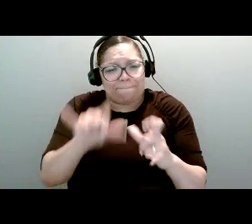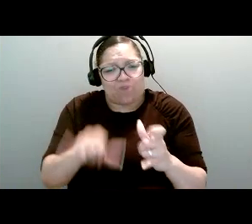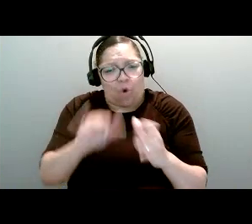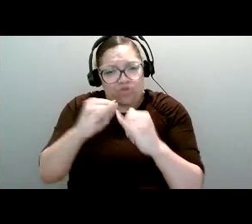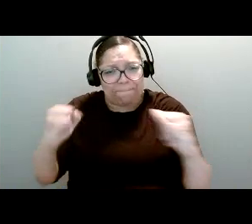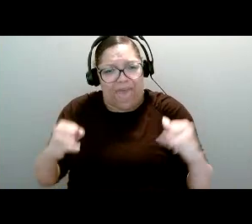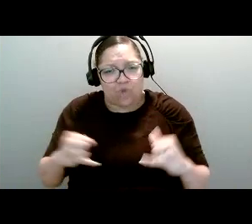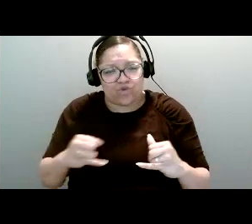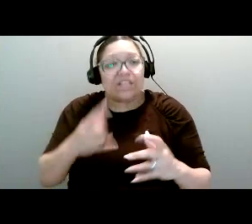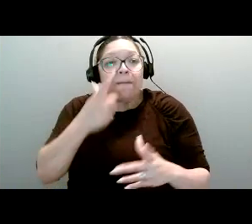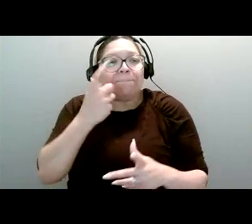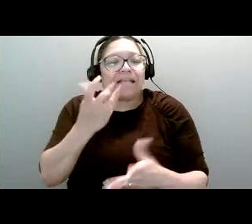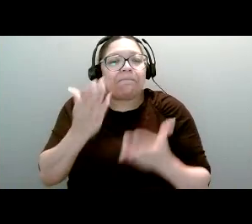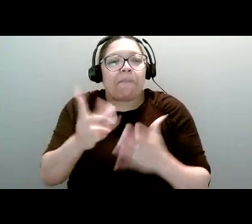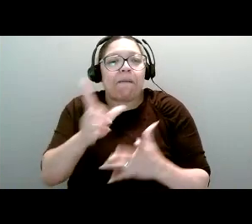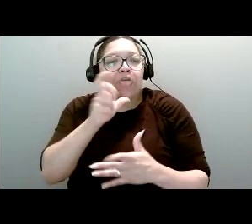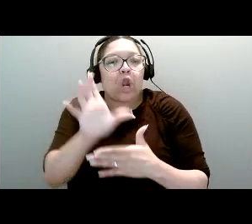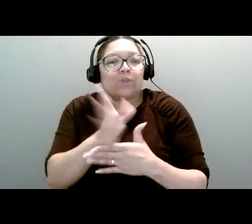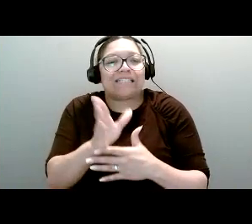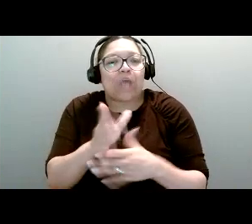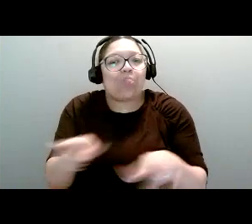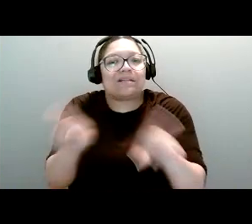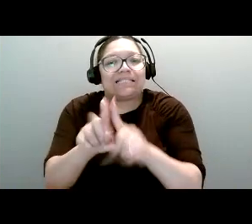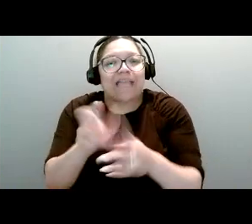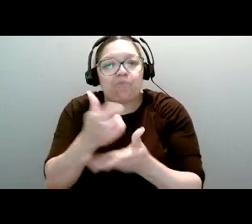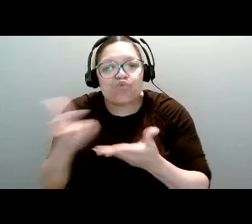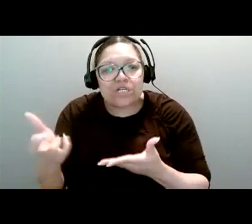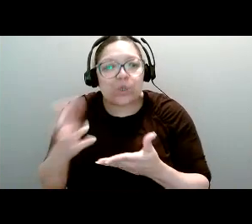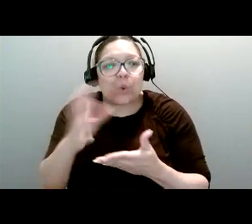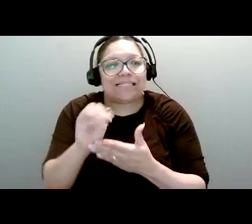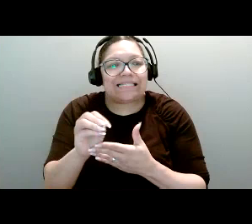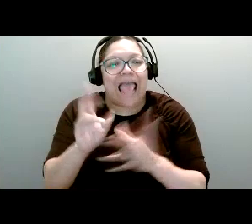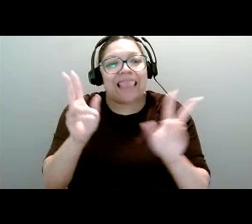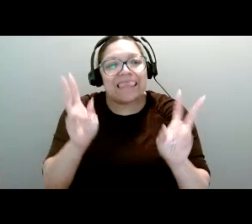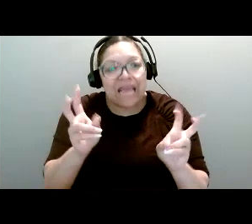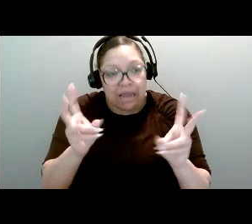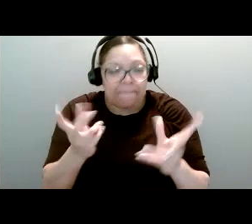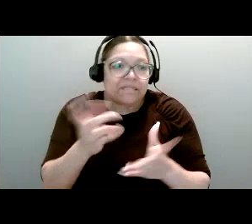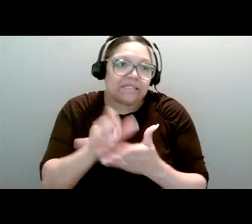share the same resources and themes that make potentially make the Great Dismal